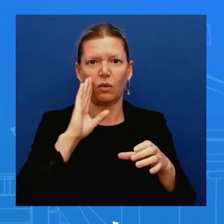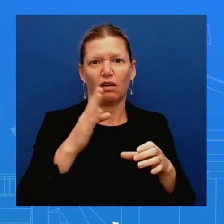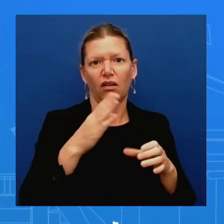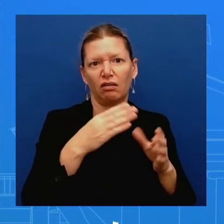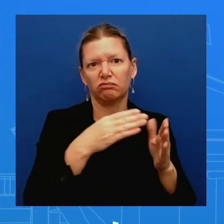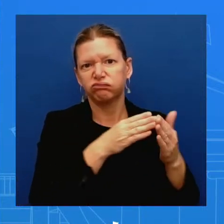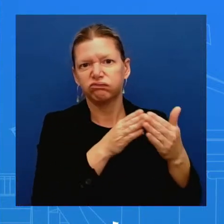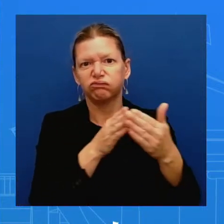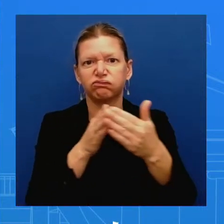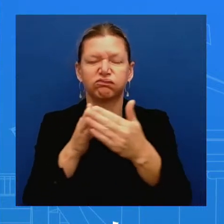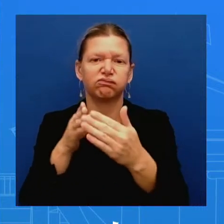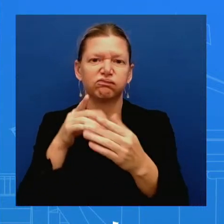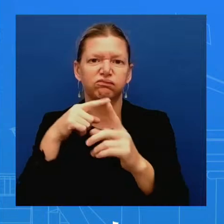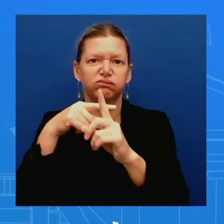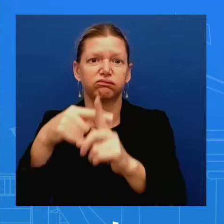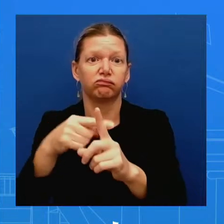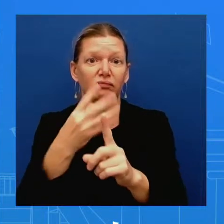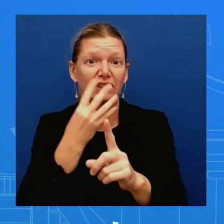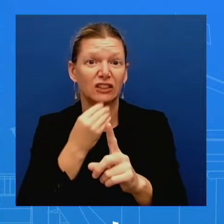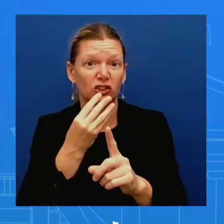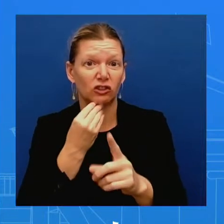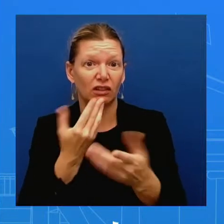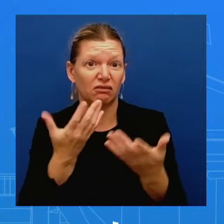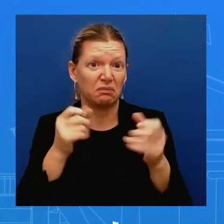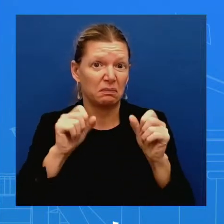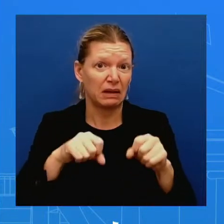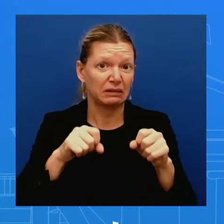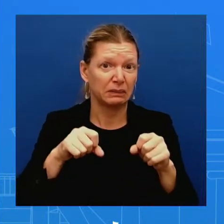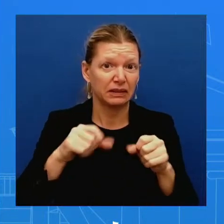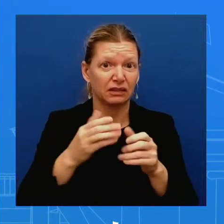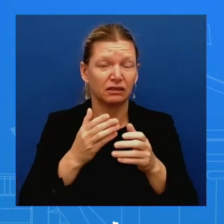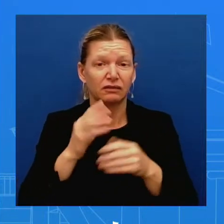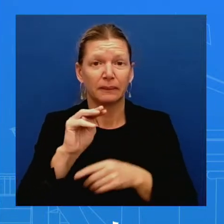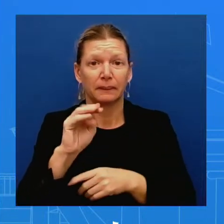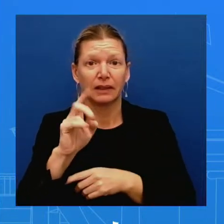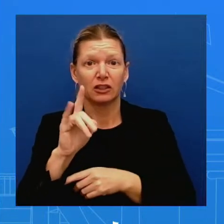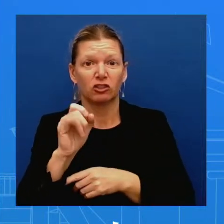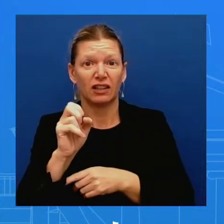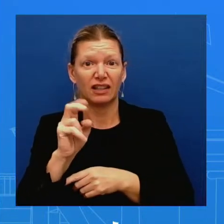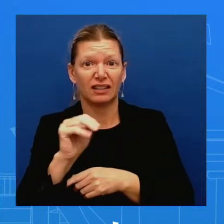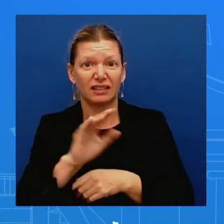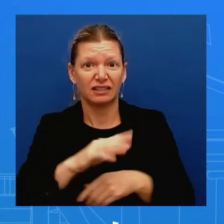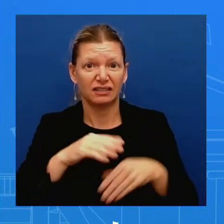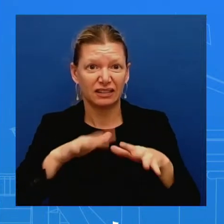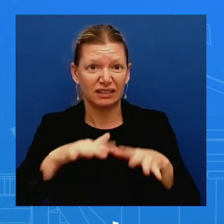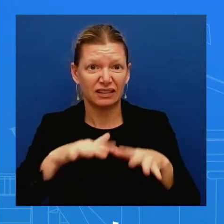if these attacks restart? Ms. Jean-Pierre: So, look, obviously we condemn these Houthis -- Houthis for these attacks